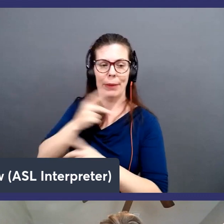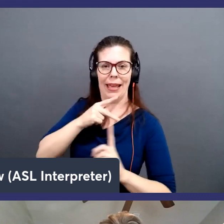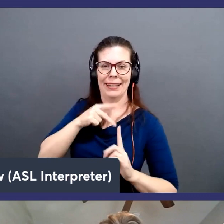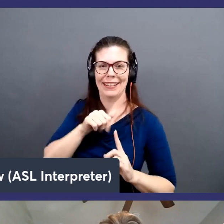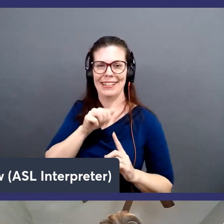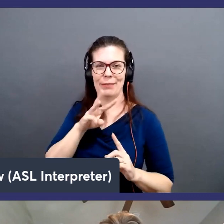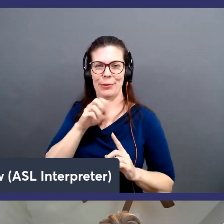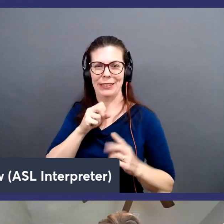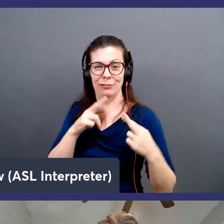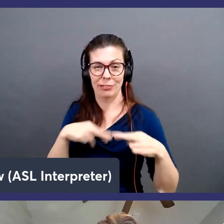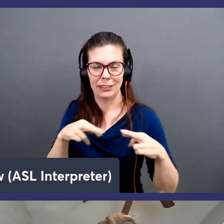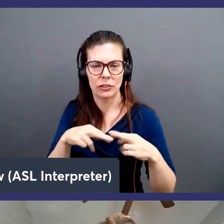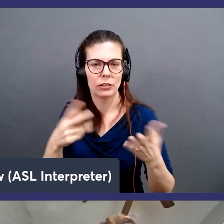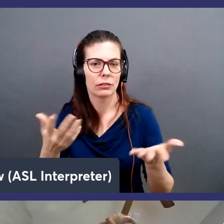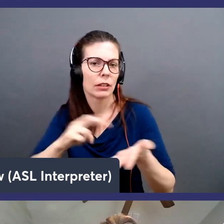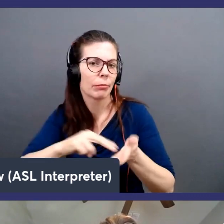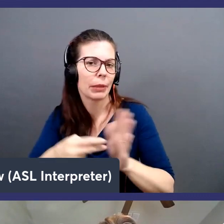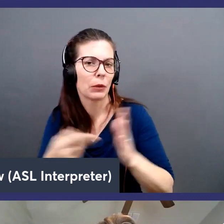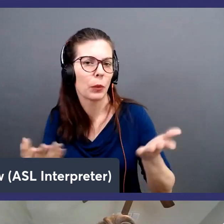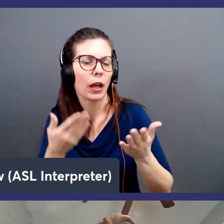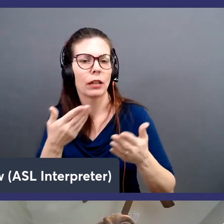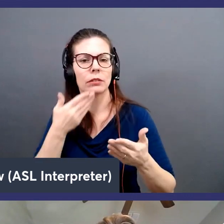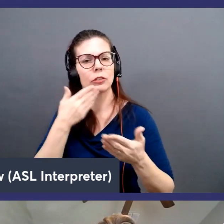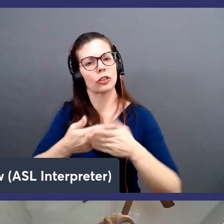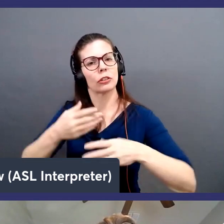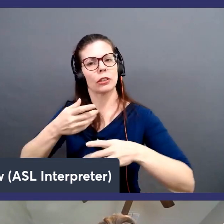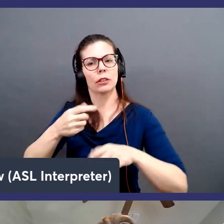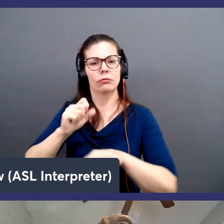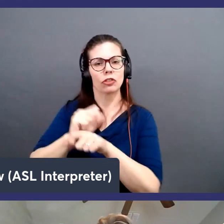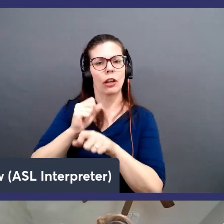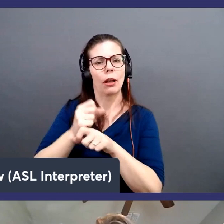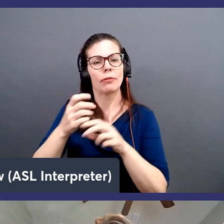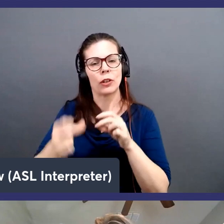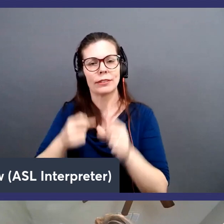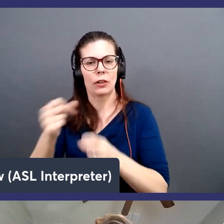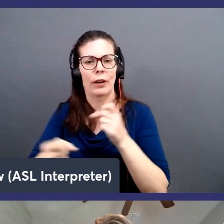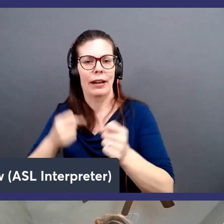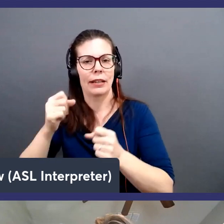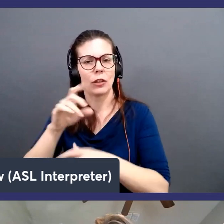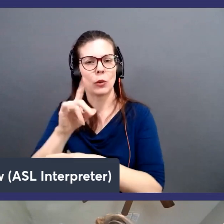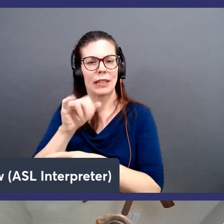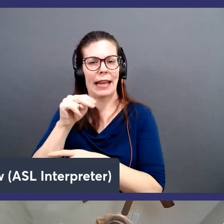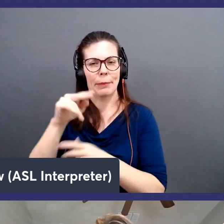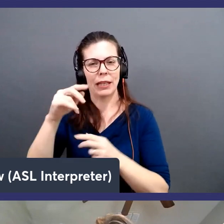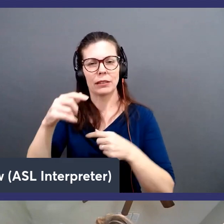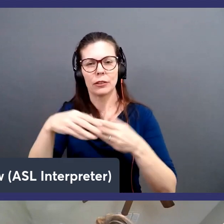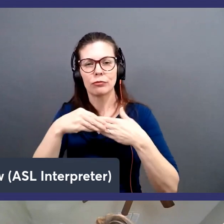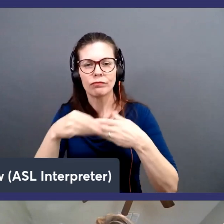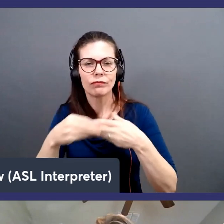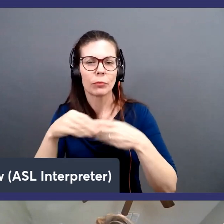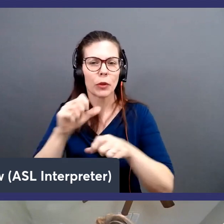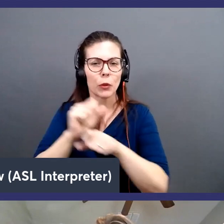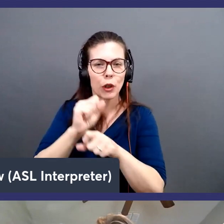So that means that it does a really good job of accelerating dynamic workloads as well. So on the Edge team, we always kind of say that we believe that every byte